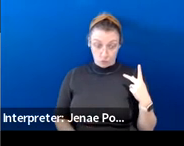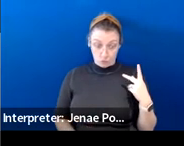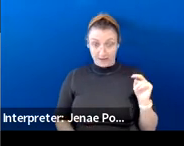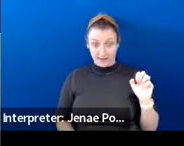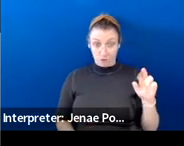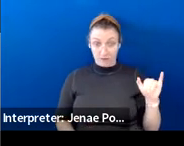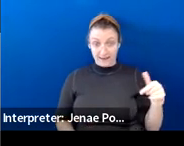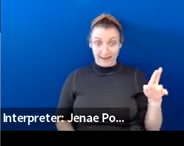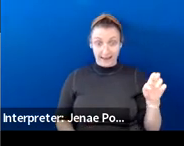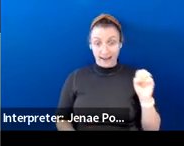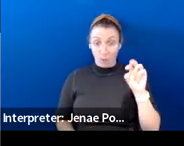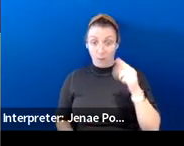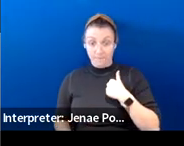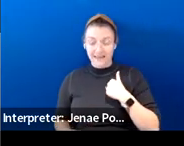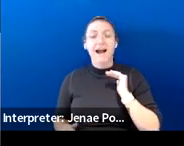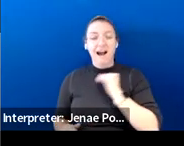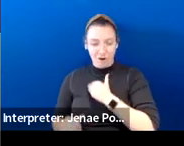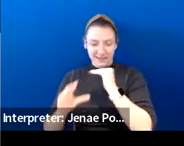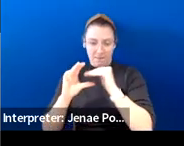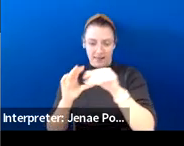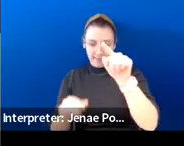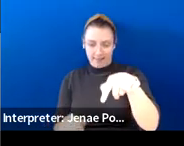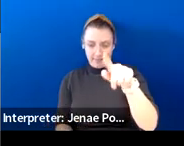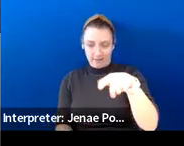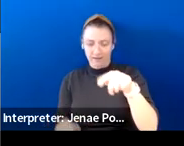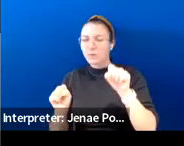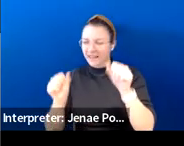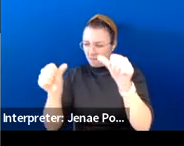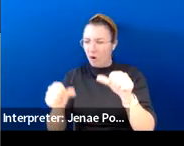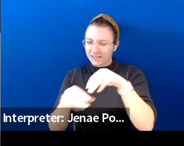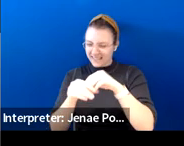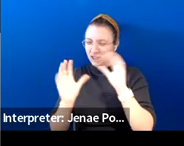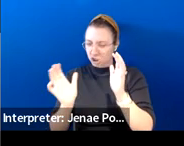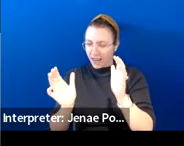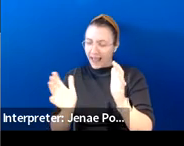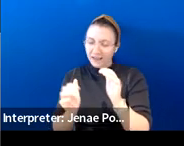here's our email addresses. We can persist in the chat for you and a couple of seconds